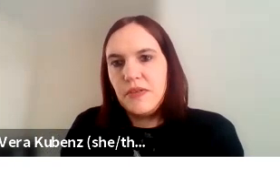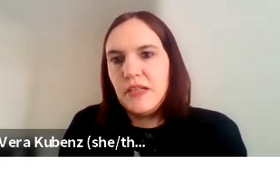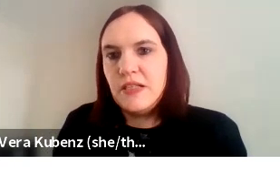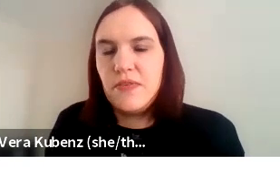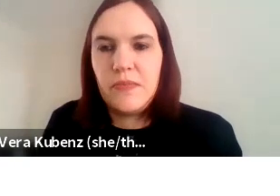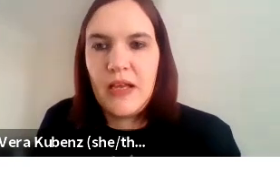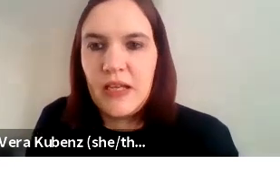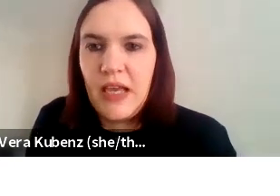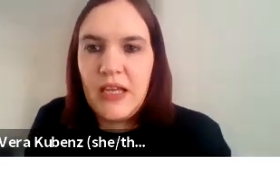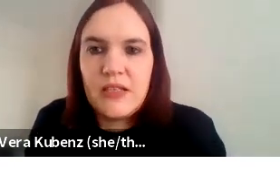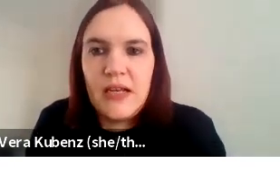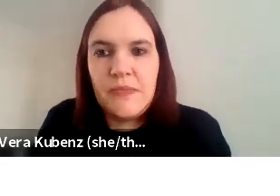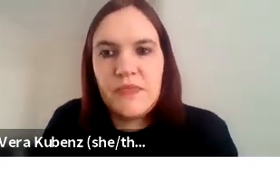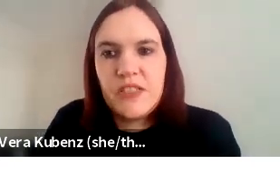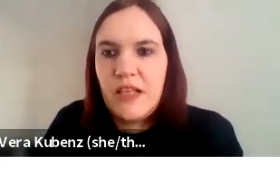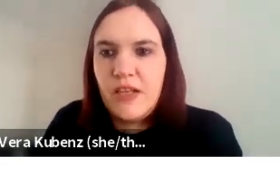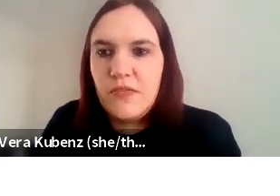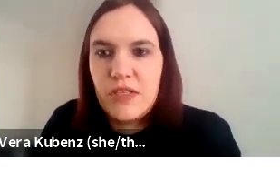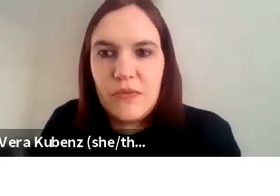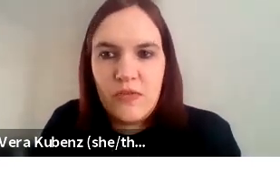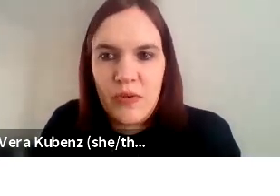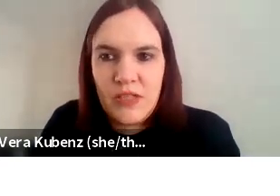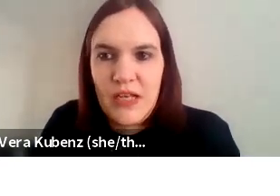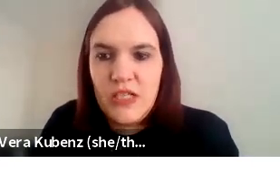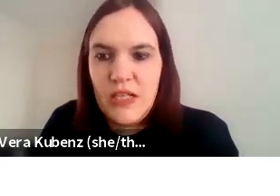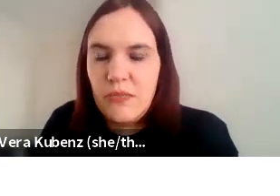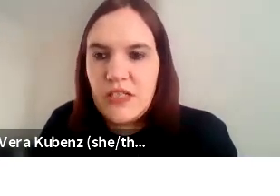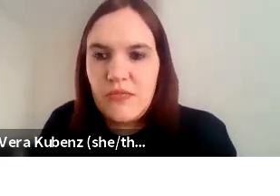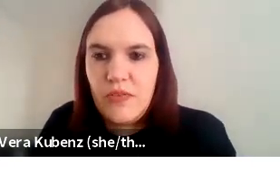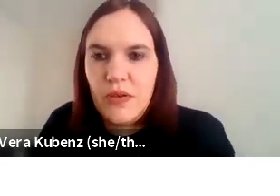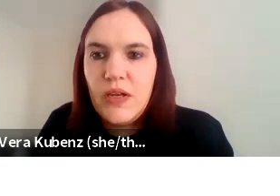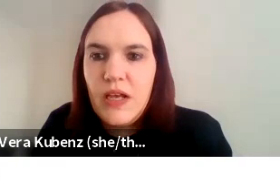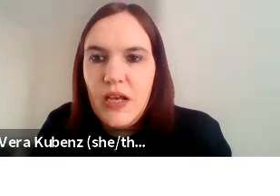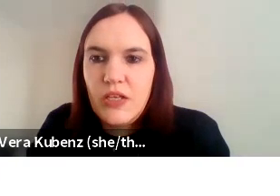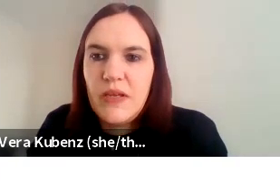first one is from Kate, who says "Thank you for this wonderful presentation, an impressive review.